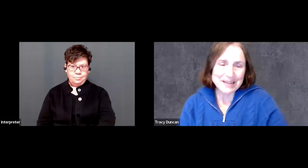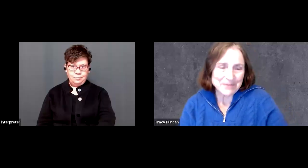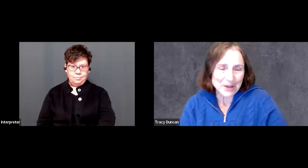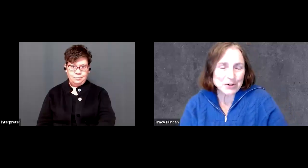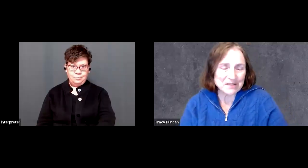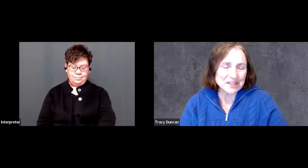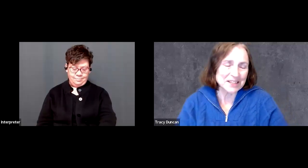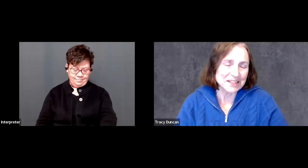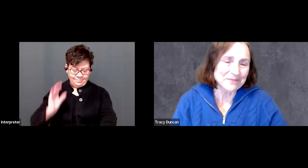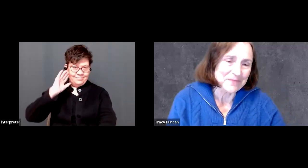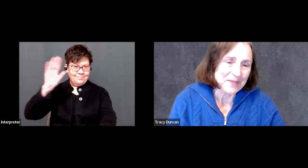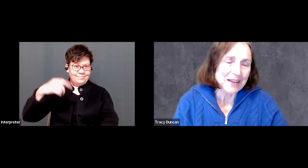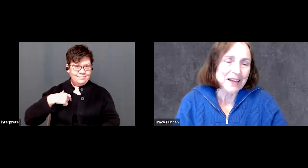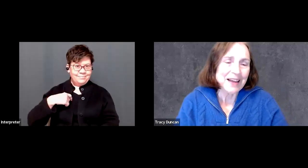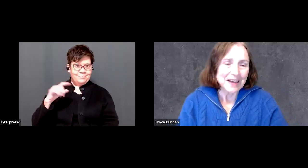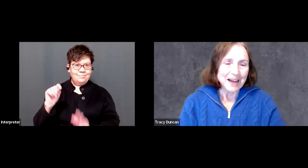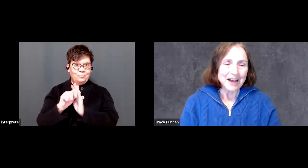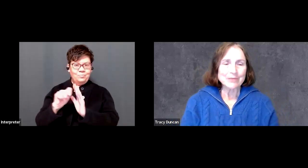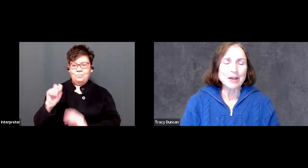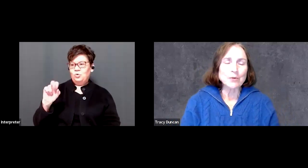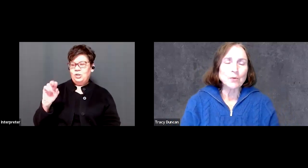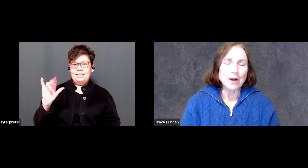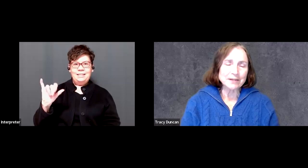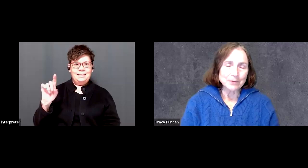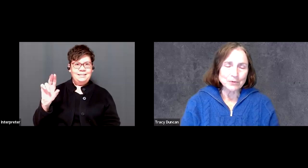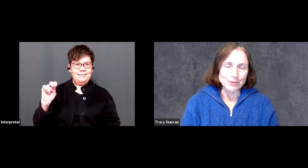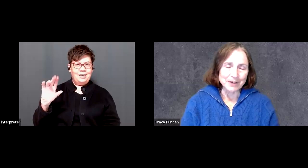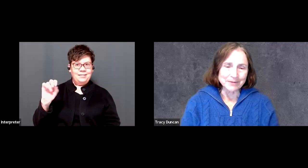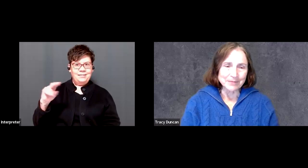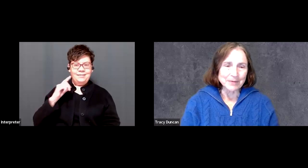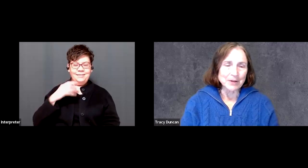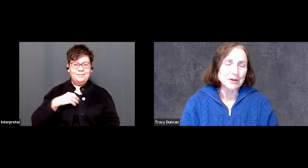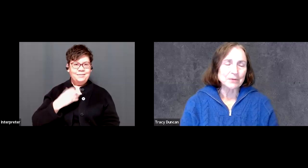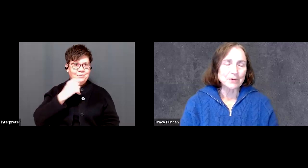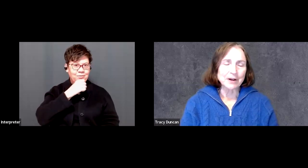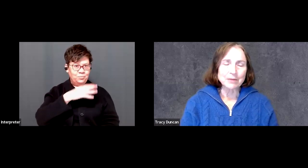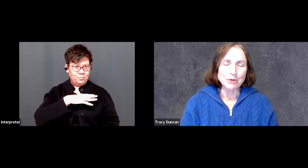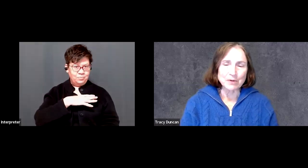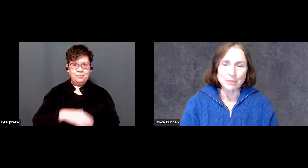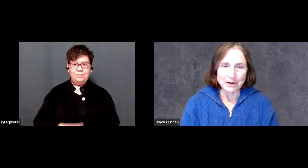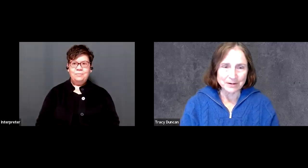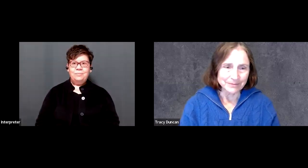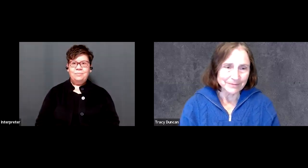[Tracy] Hi, I'm Tracy Duncan. I'm a white woman wearing a blue sweater.